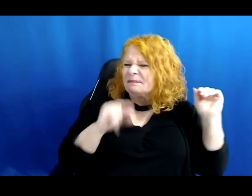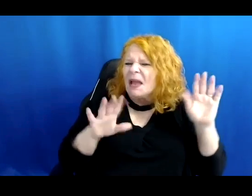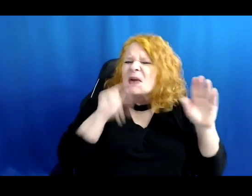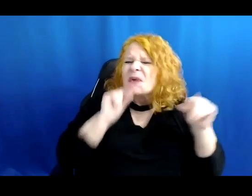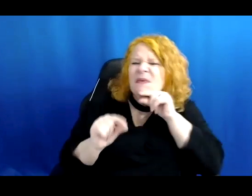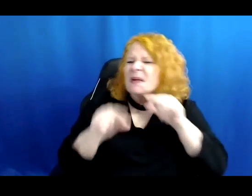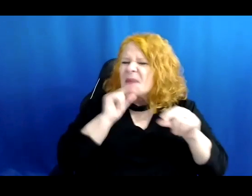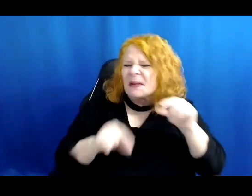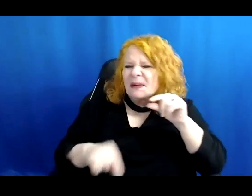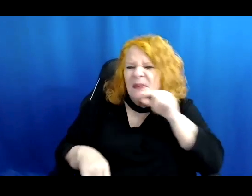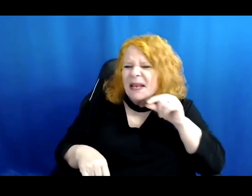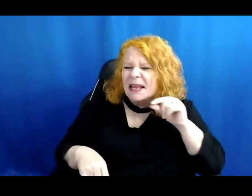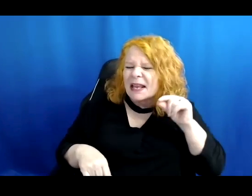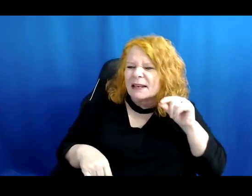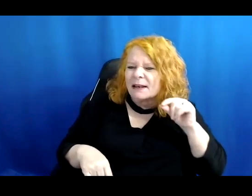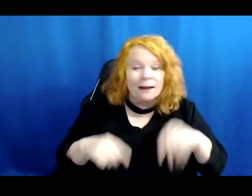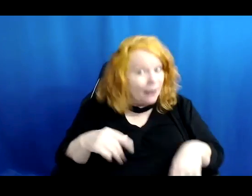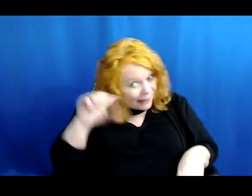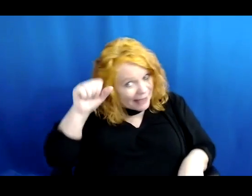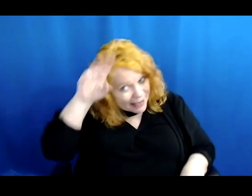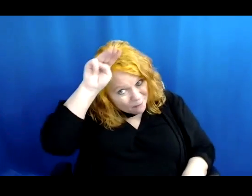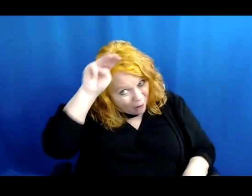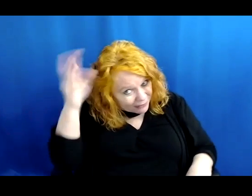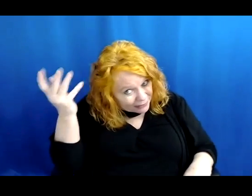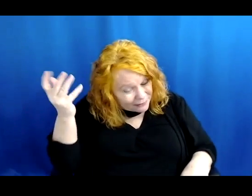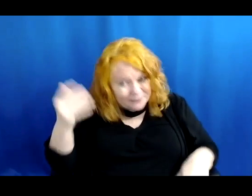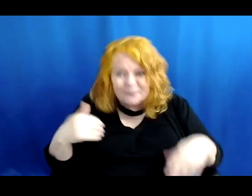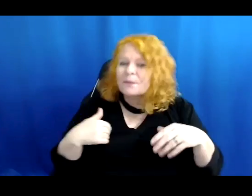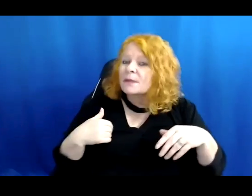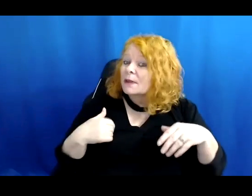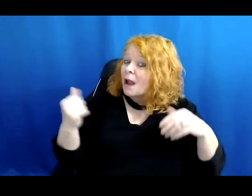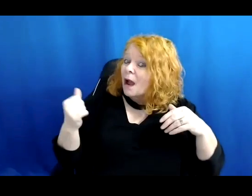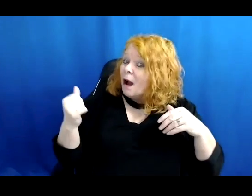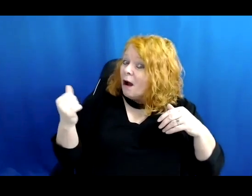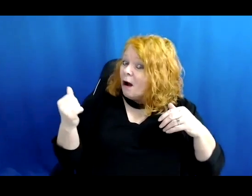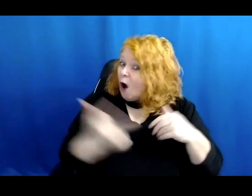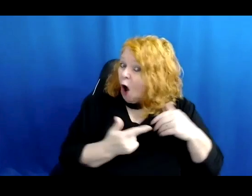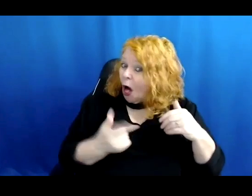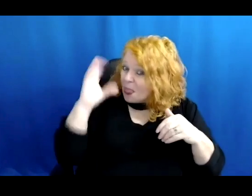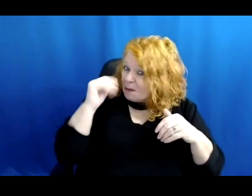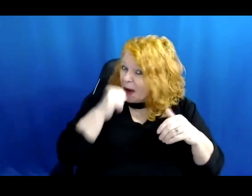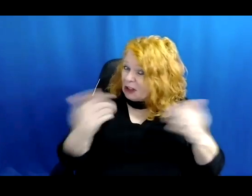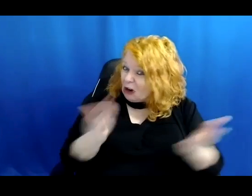Gwyn-ee, Gwyn Gwyn. Are all of the boys and girls here from the midwest states of